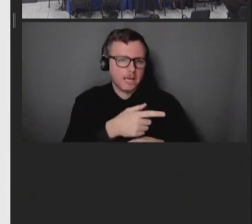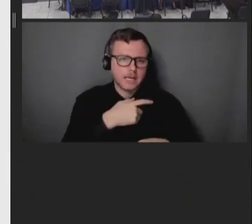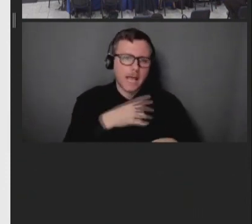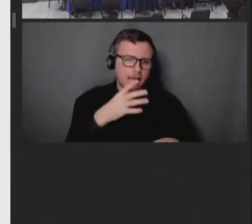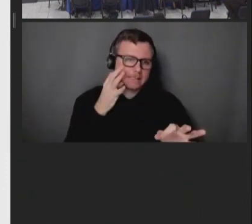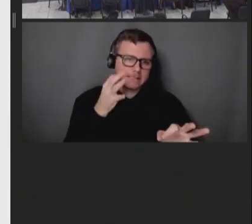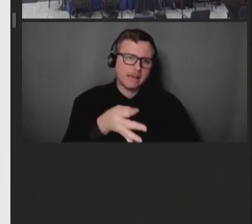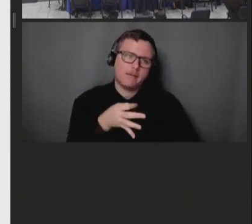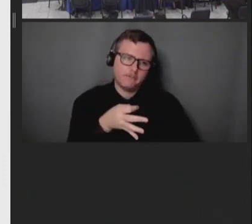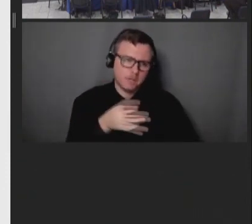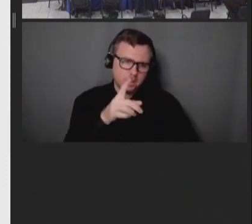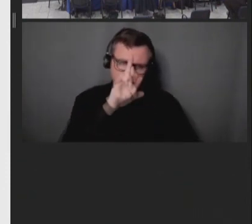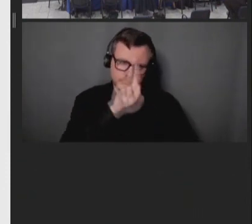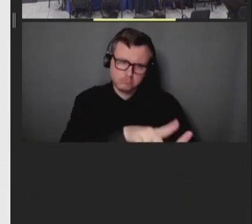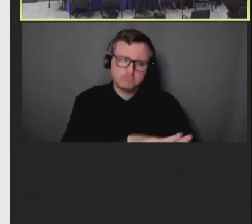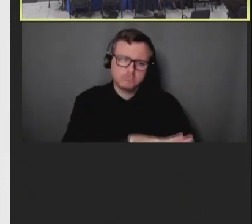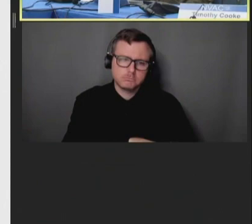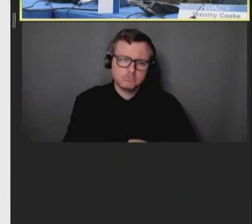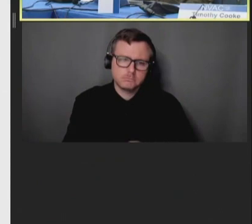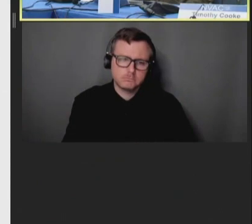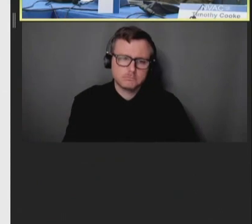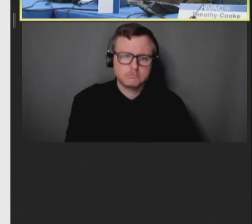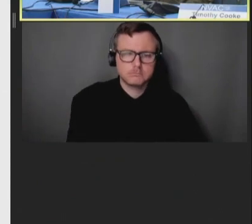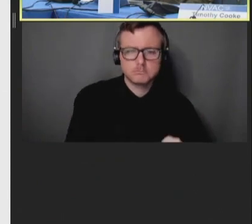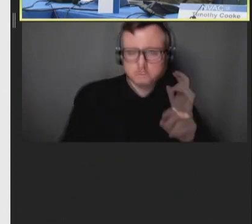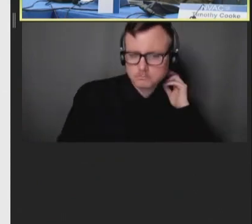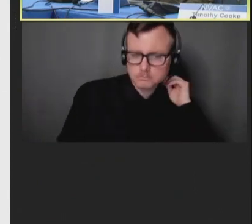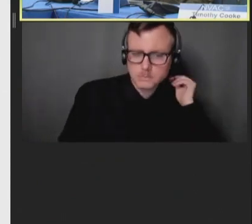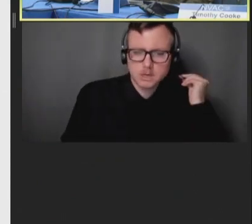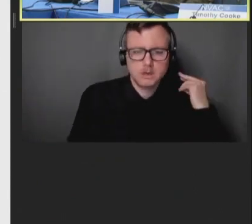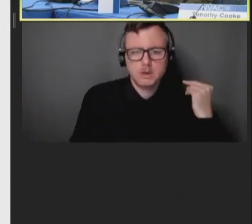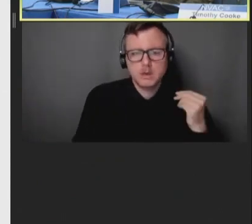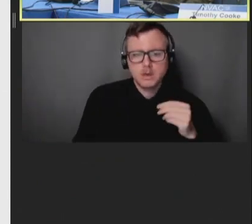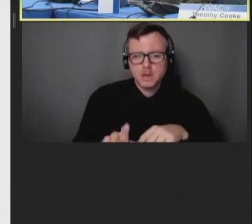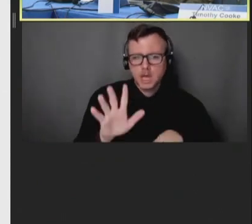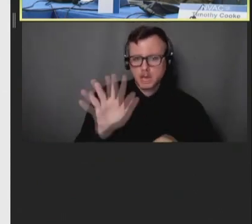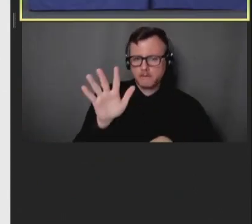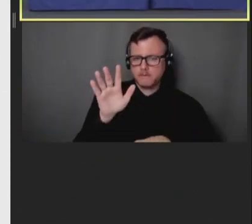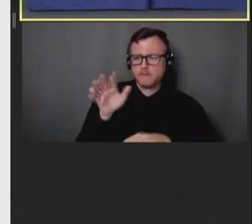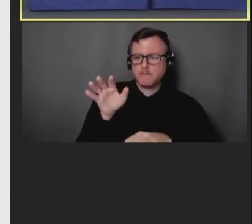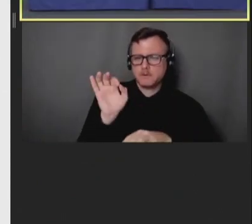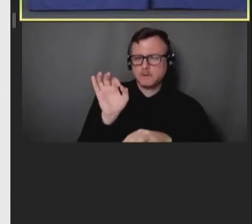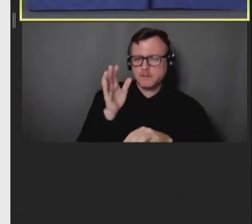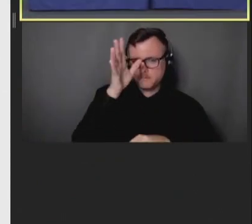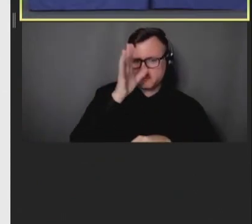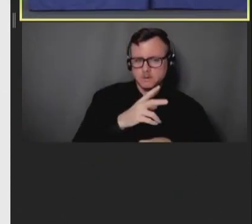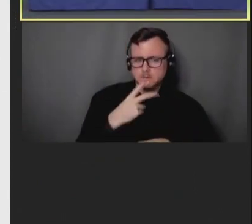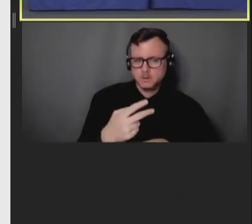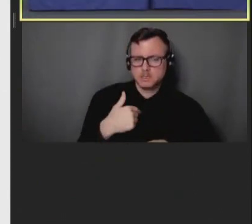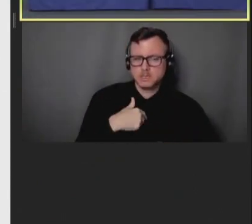Matt Willis: I have just a follow-up on the comment about minimum allocations. We